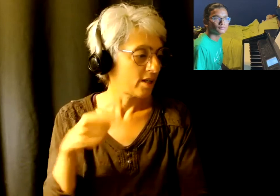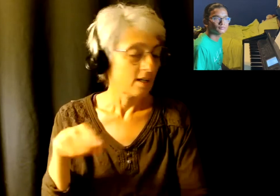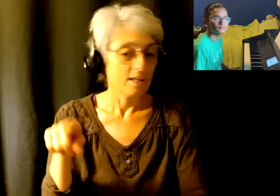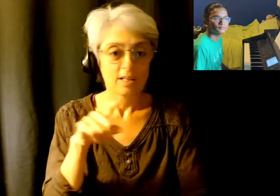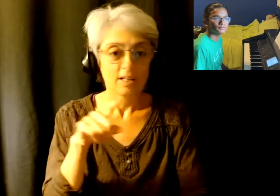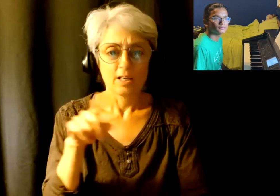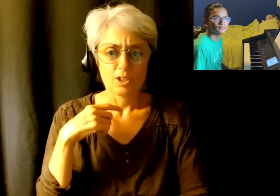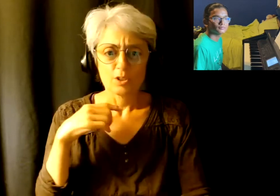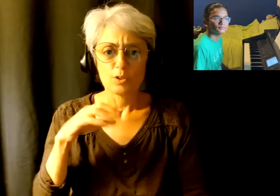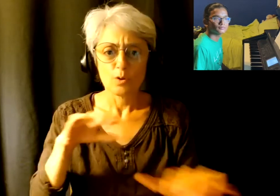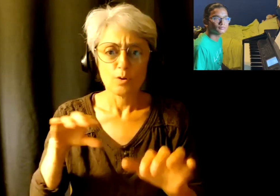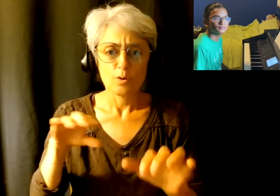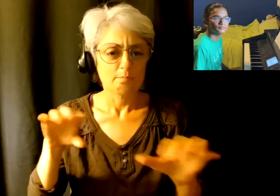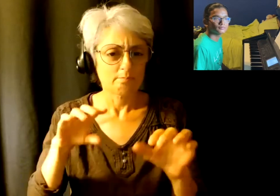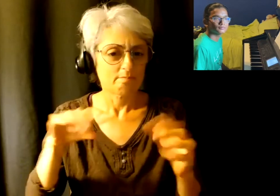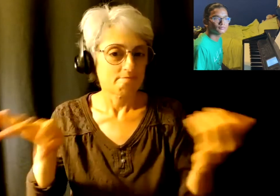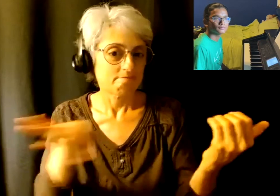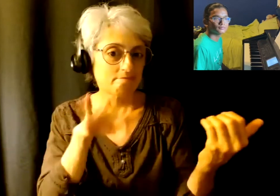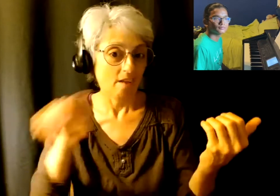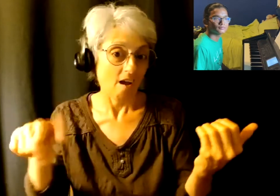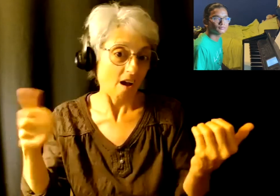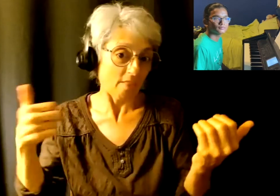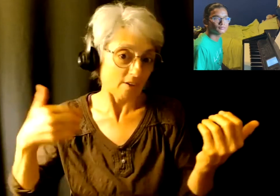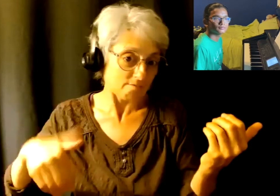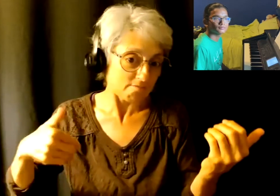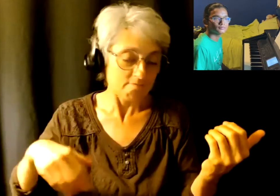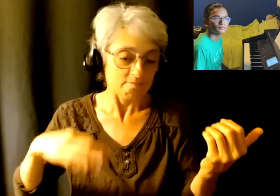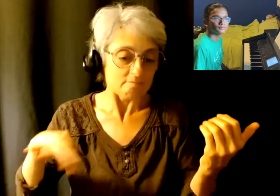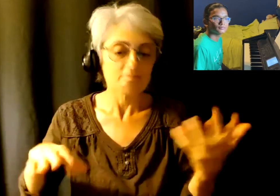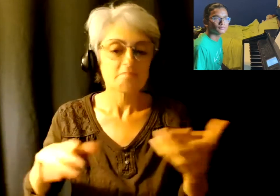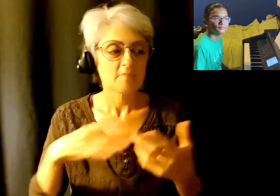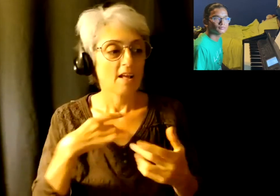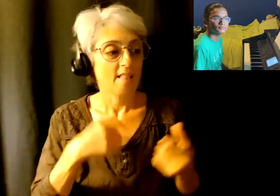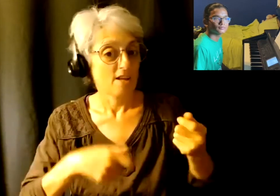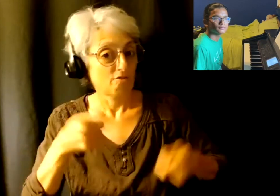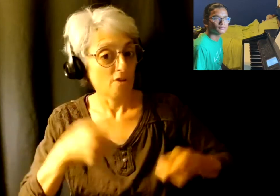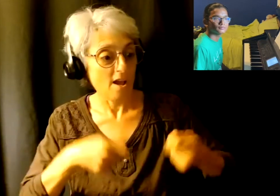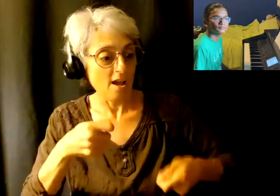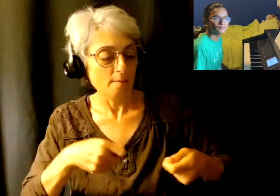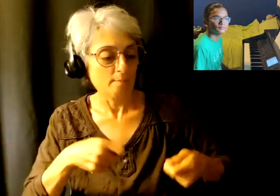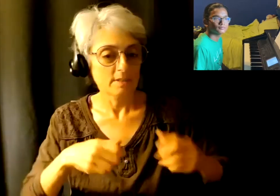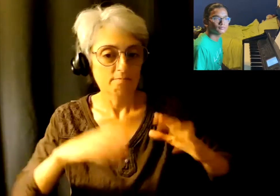Sid: Well I haven't. I like playing with drums but I can't really right now because we have